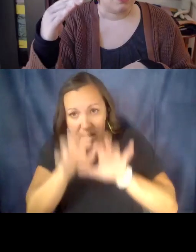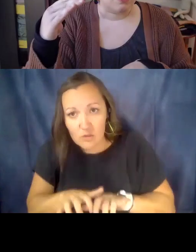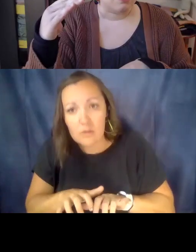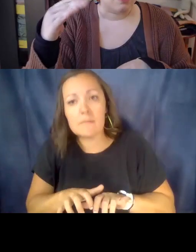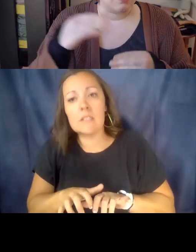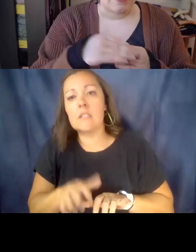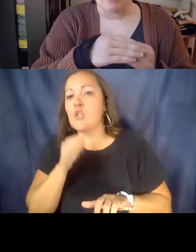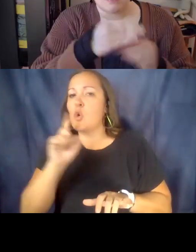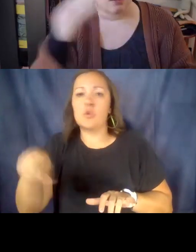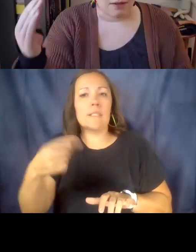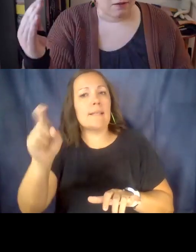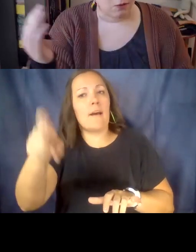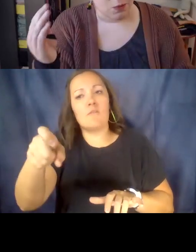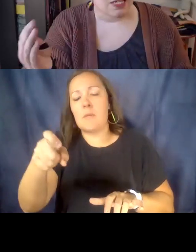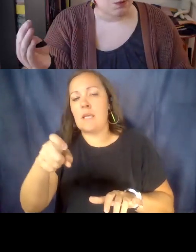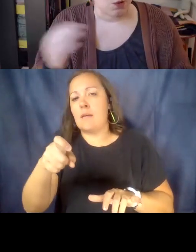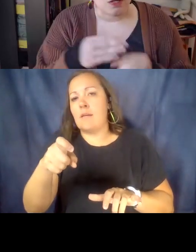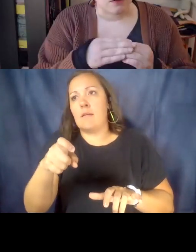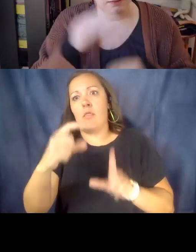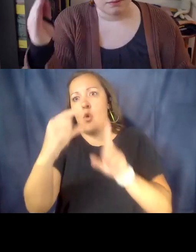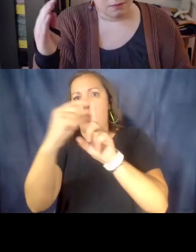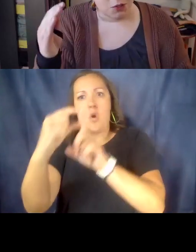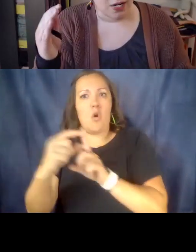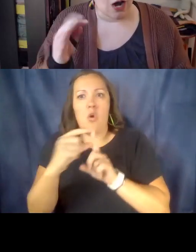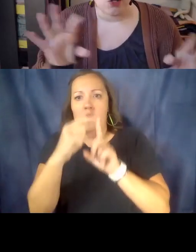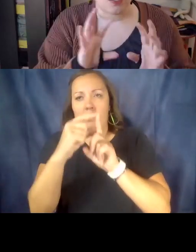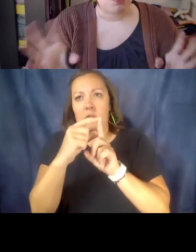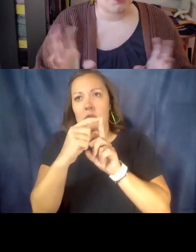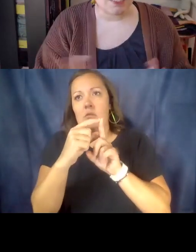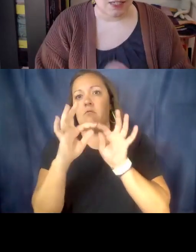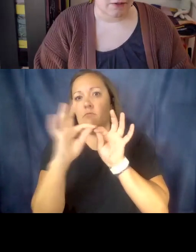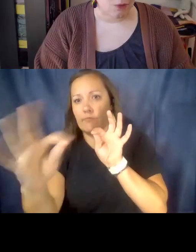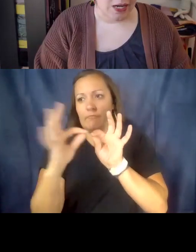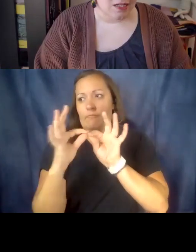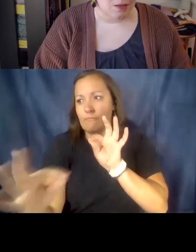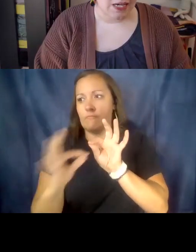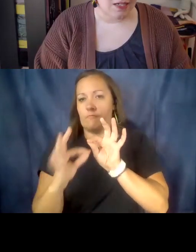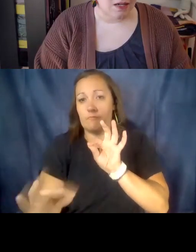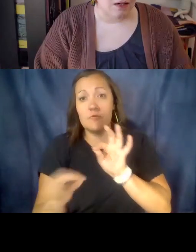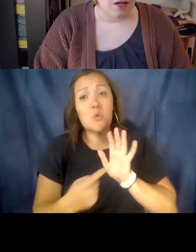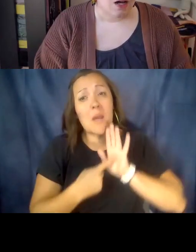the text of what is being spoken straight out. You can presented in different ways the makes it